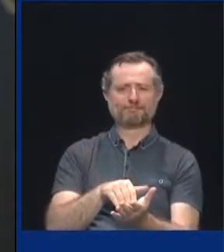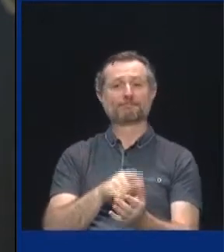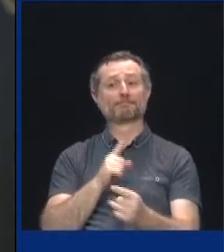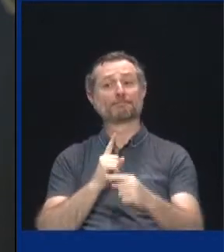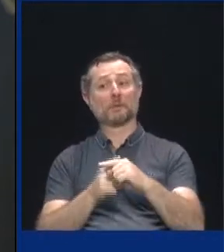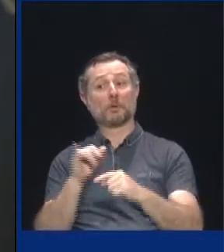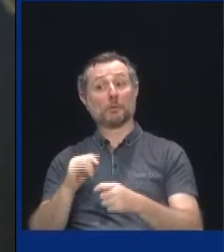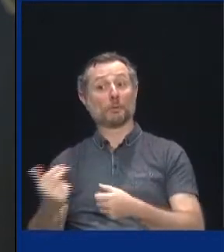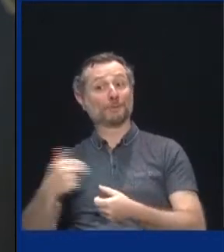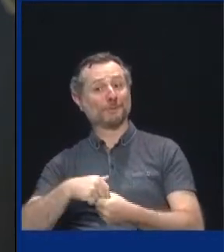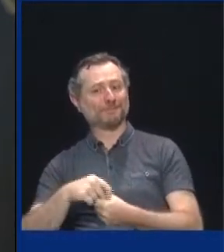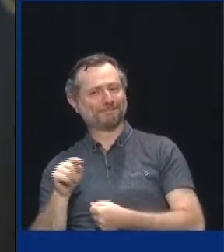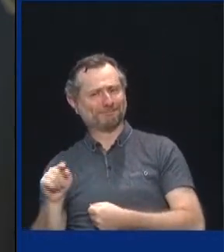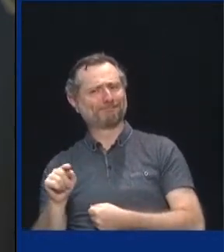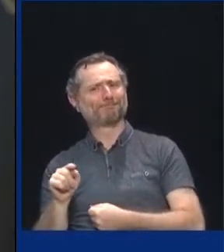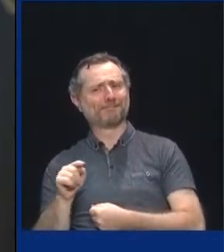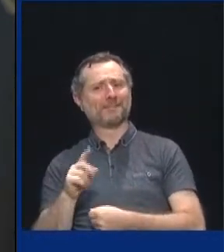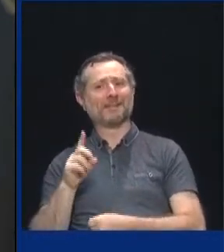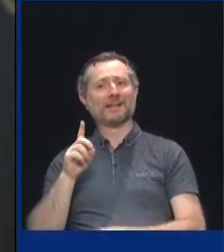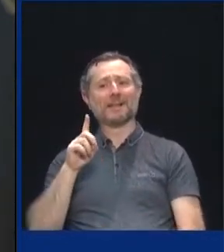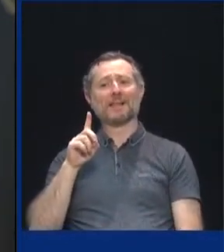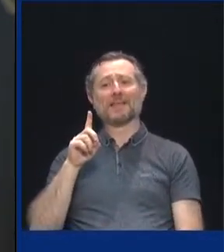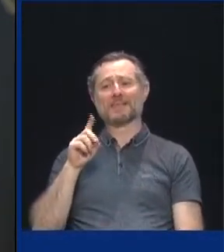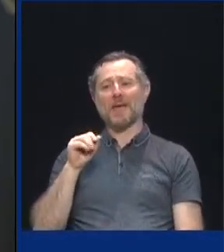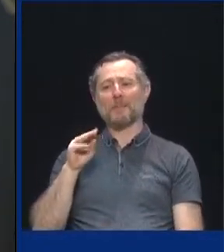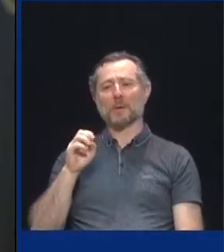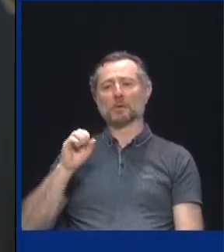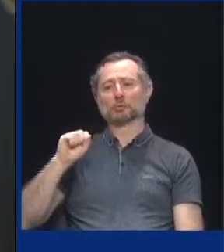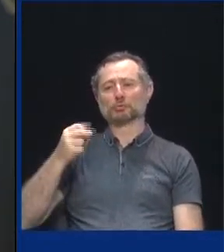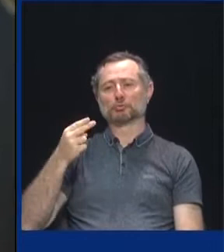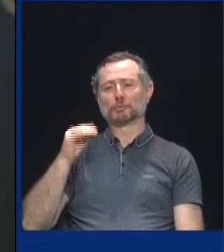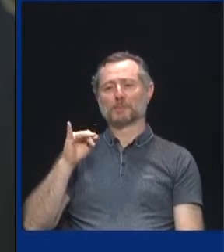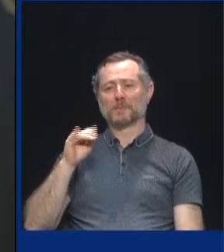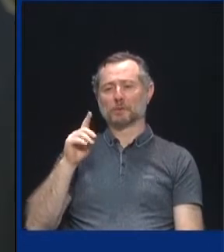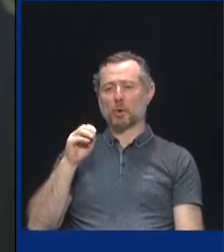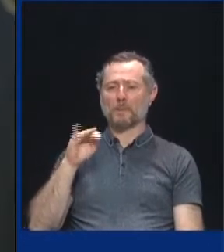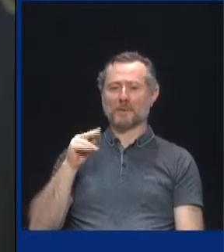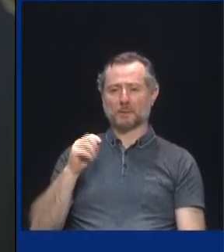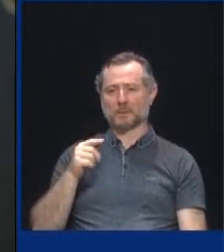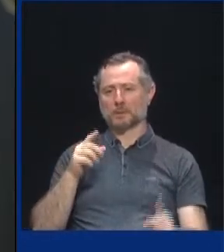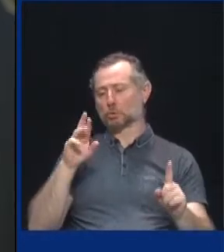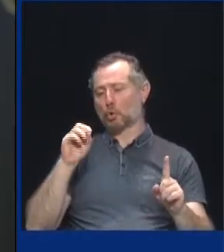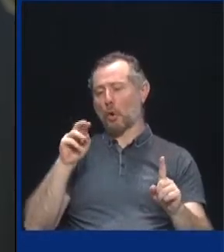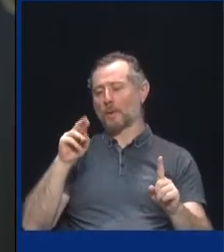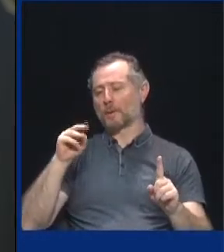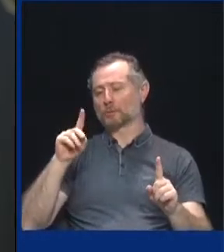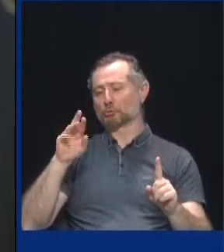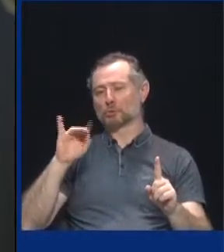WE ALSO HAVE PAT WANG, PRESIDENT OF HEALTH FIRST, THANK YOU VERY MUCH. AND WE ARE JOINED BY DOMINIC